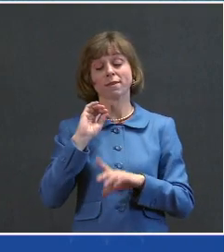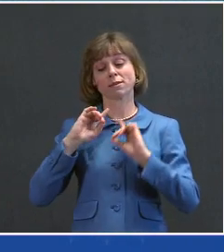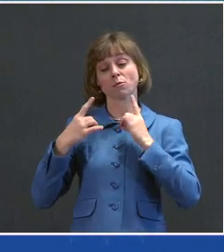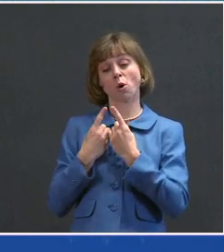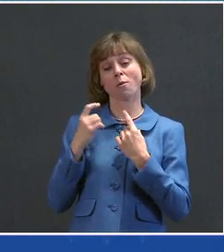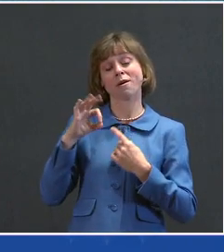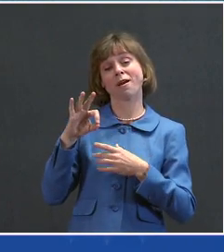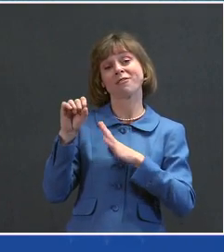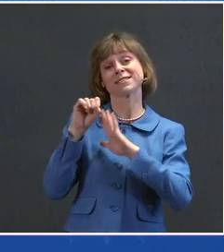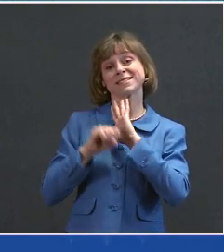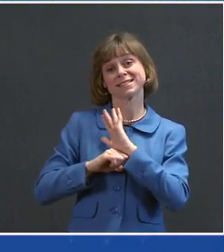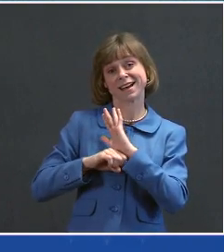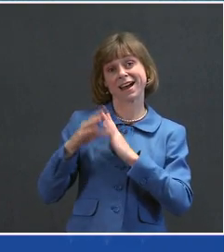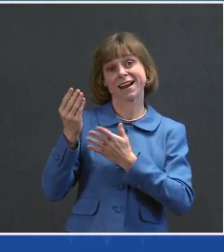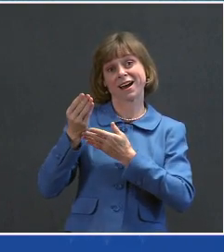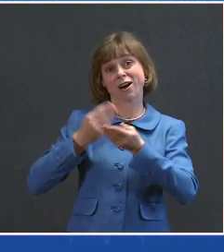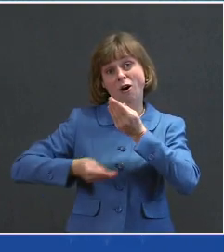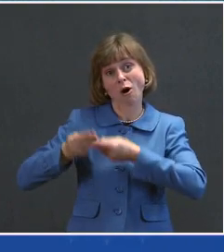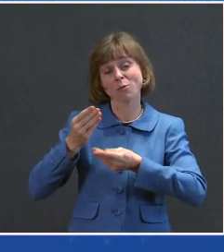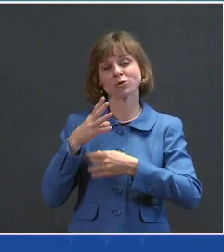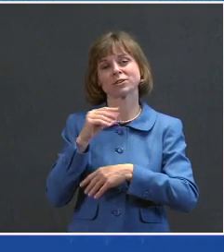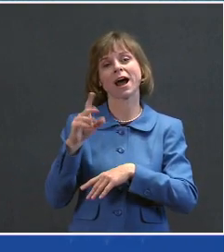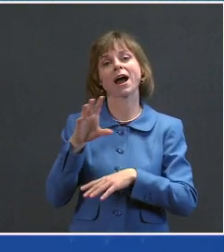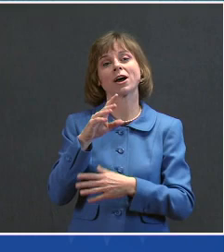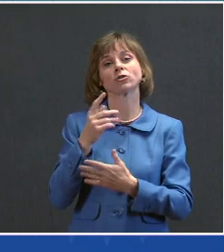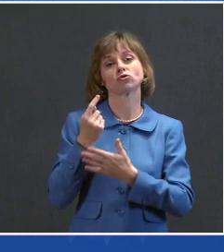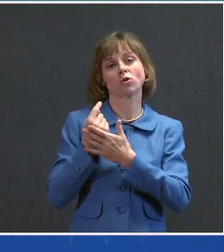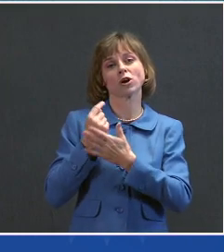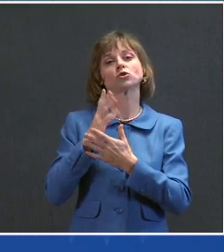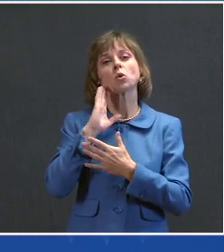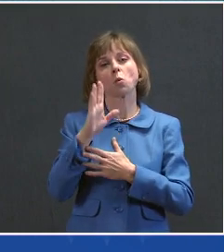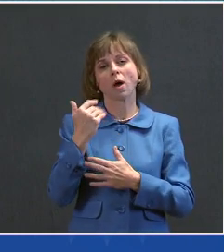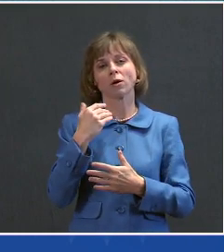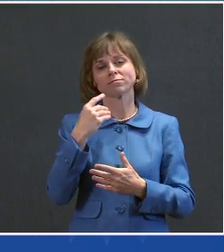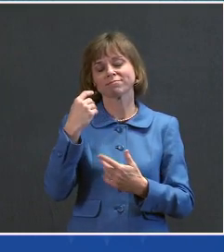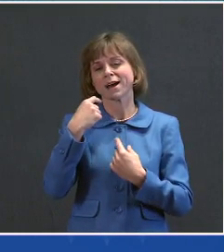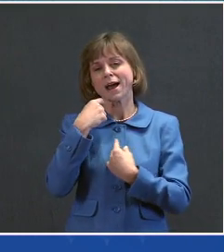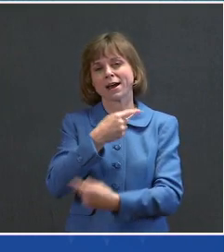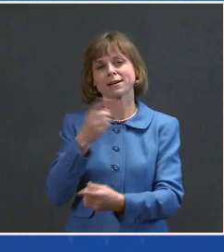shortly with further details. As a demonstration of our transatlantic unity